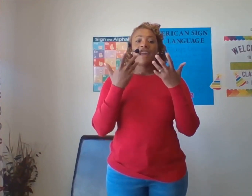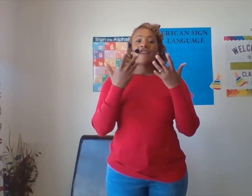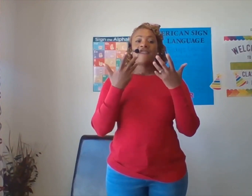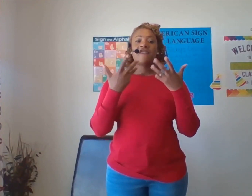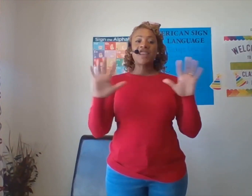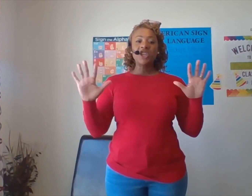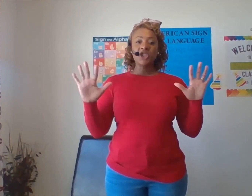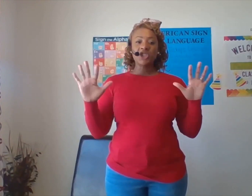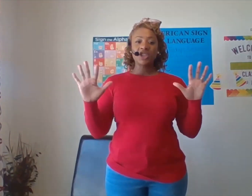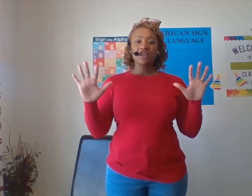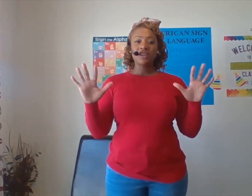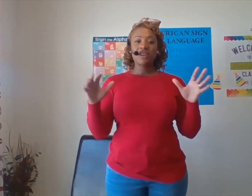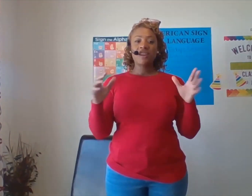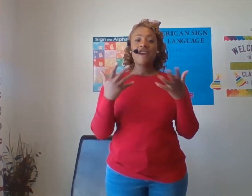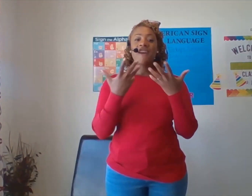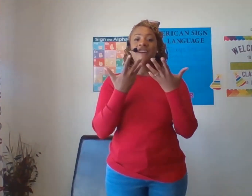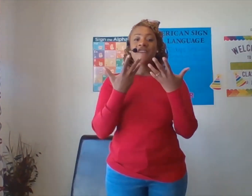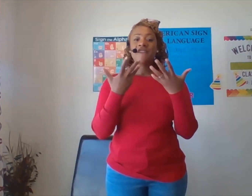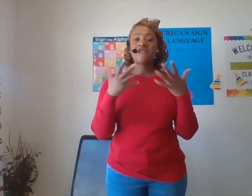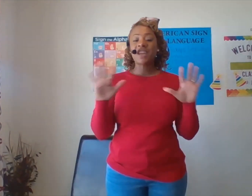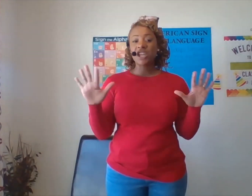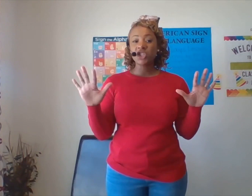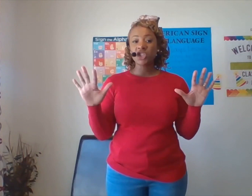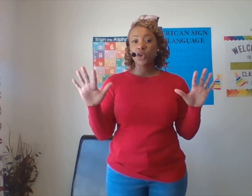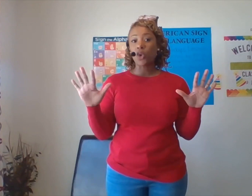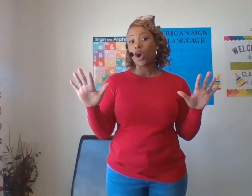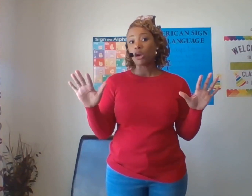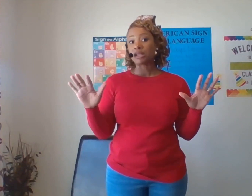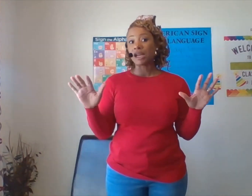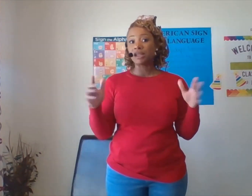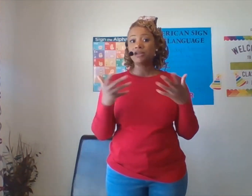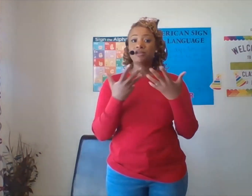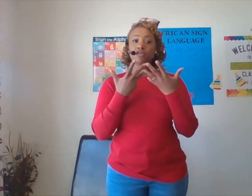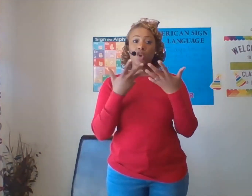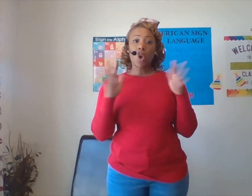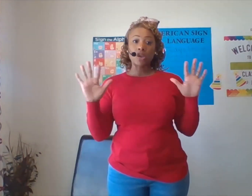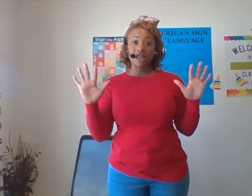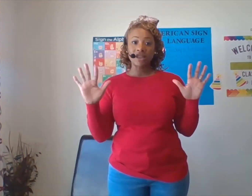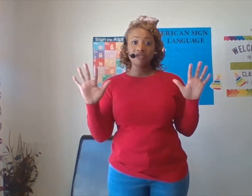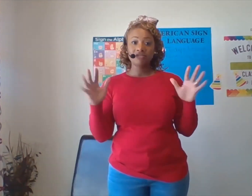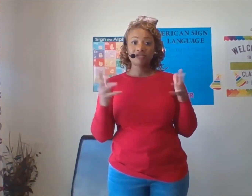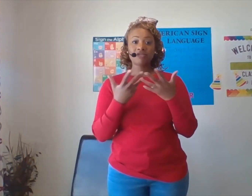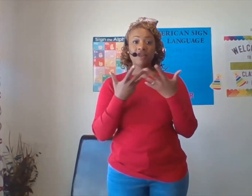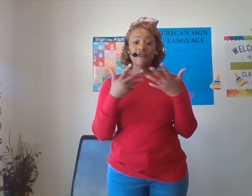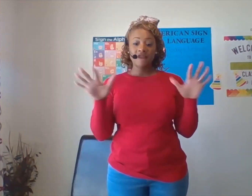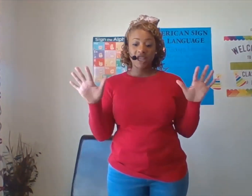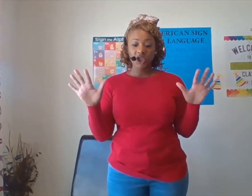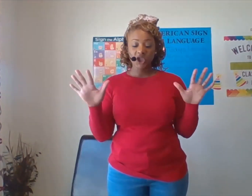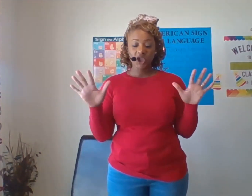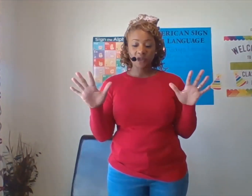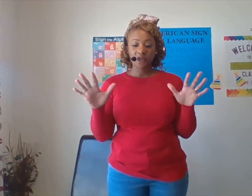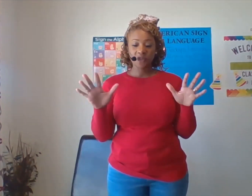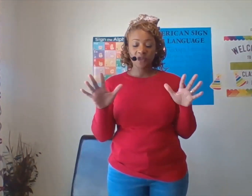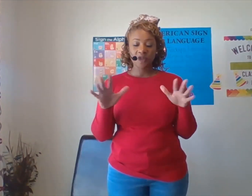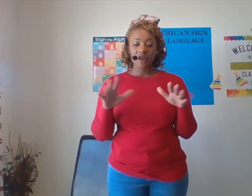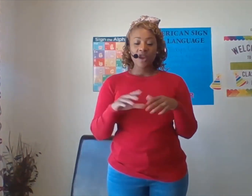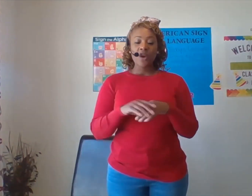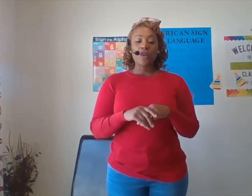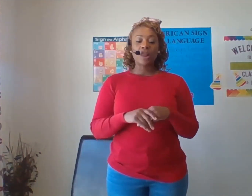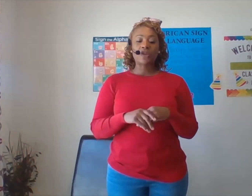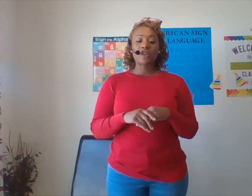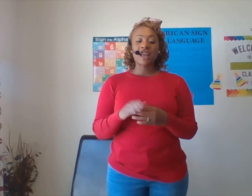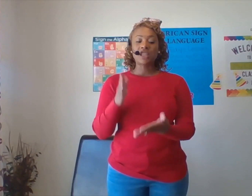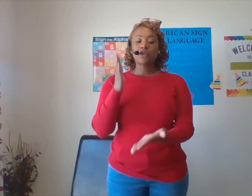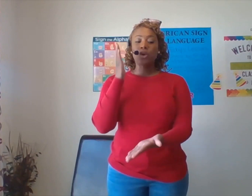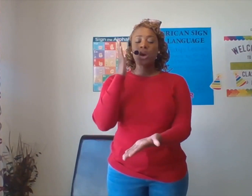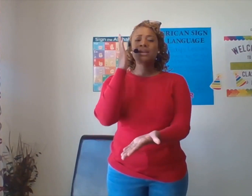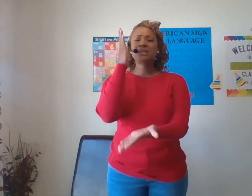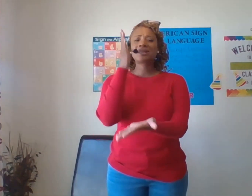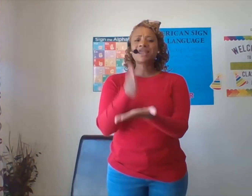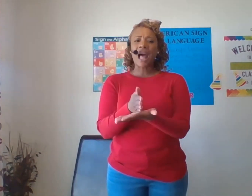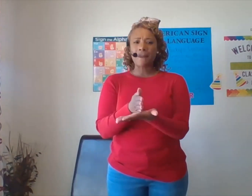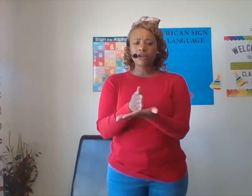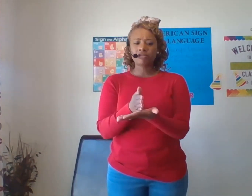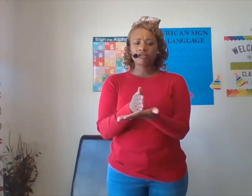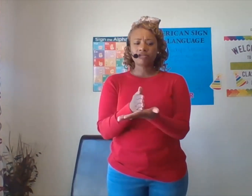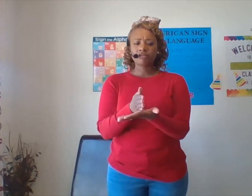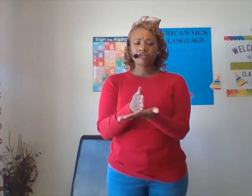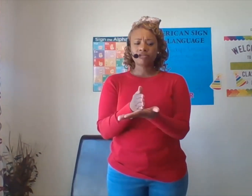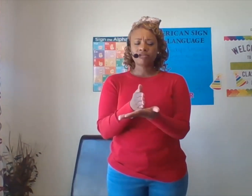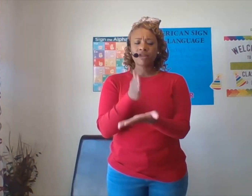finished finished or all done all done finish we learned the science for stop